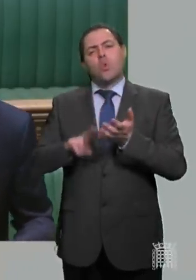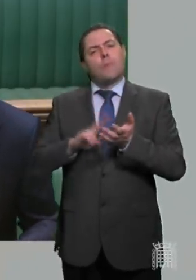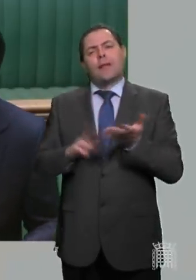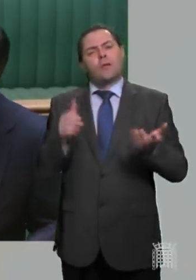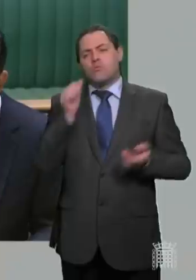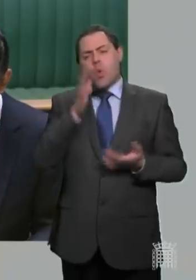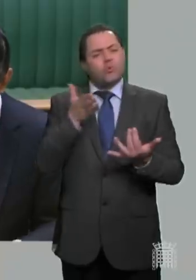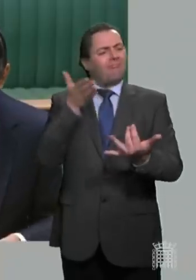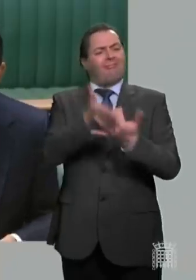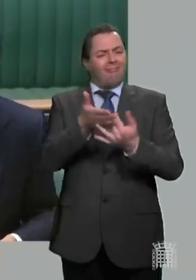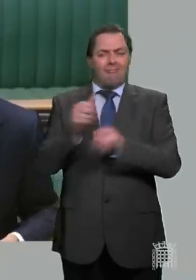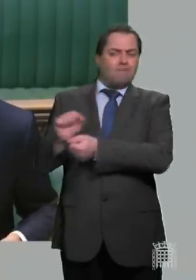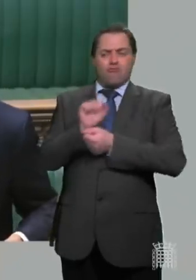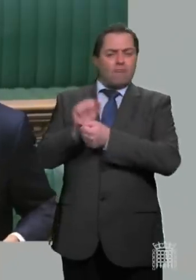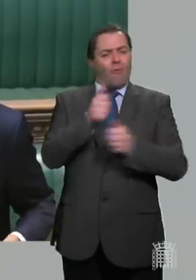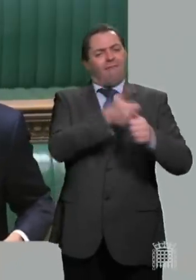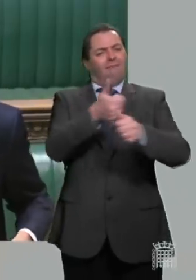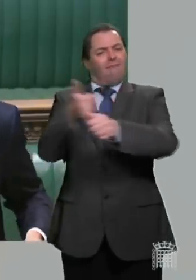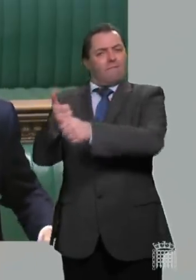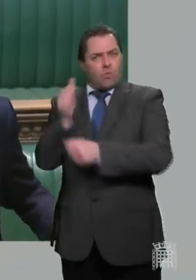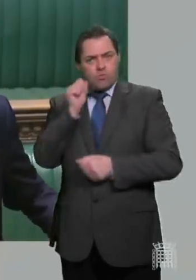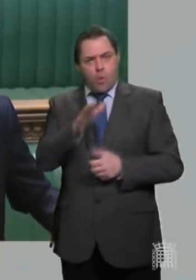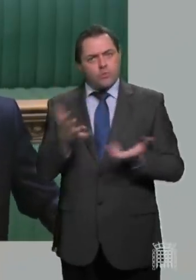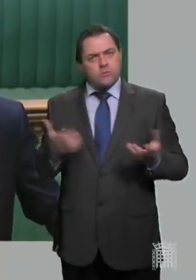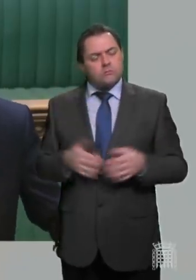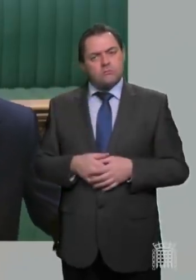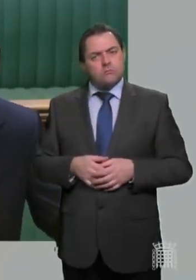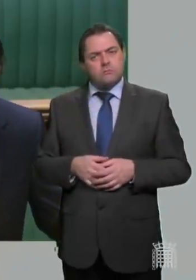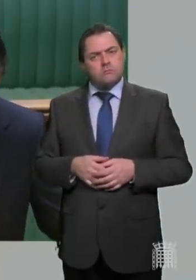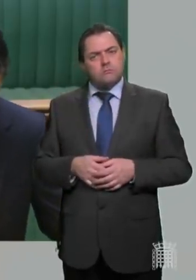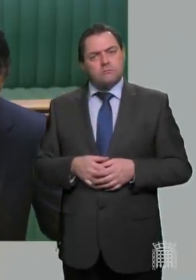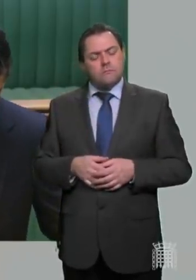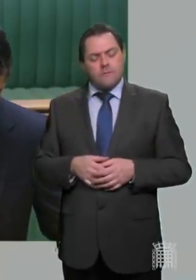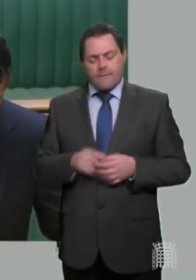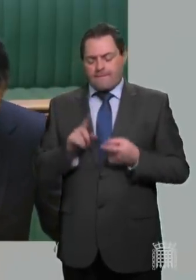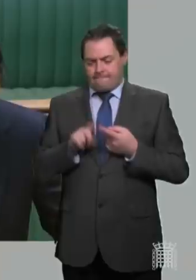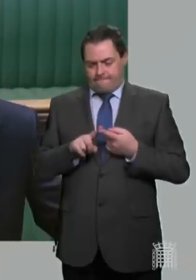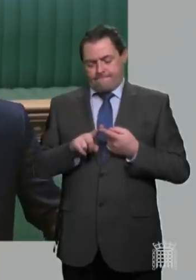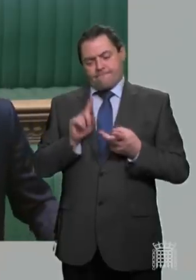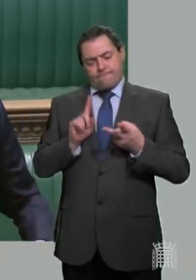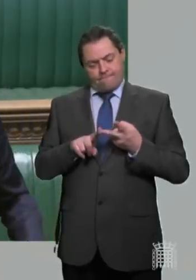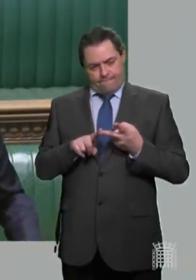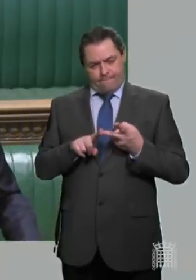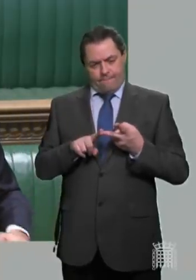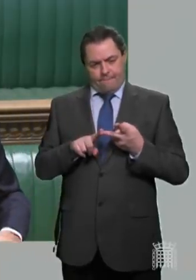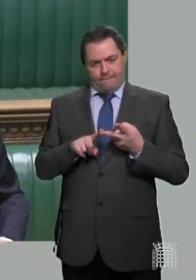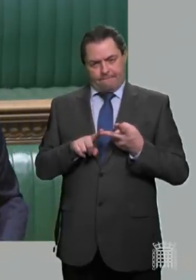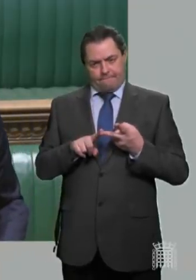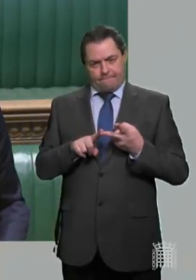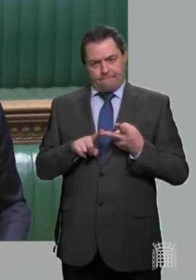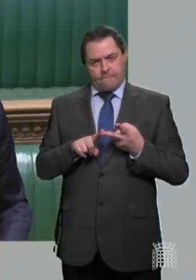not be borrowing to pay for everyday public spending. Secondly, over the medium term,